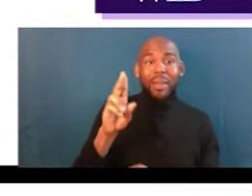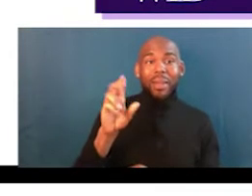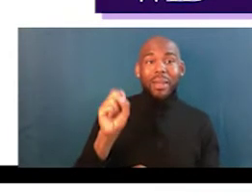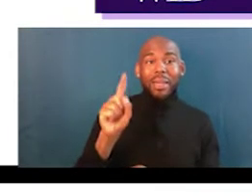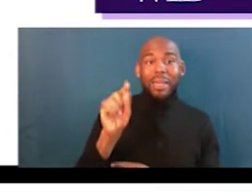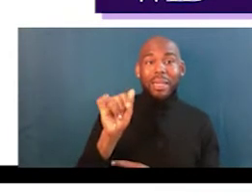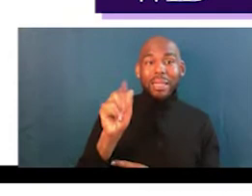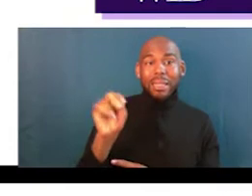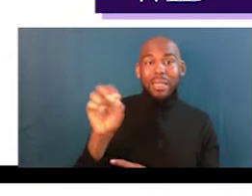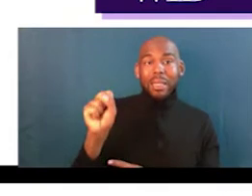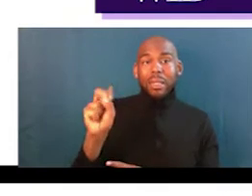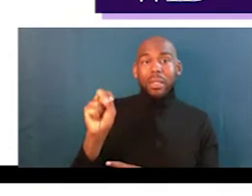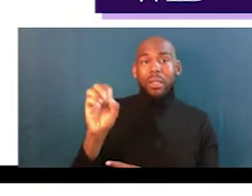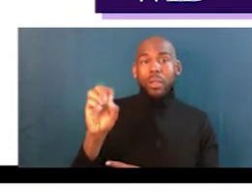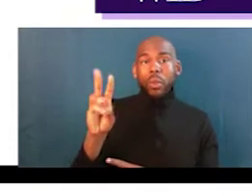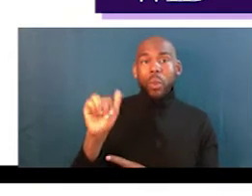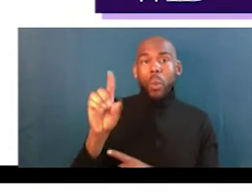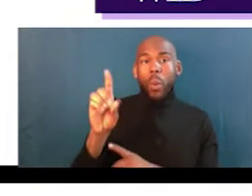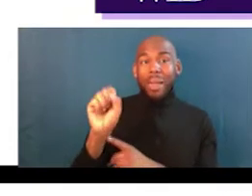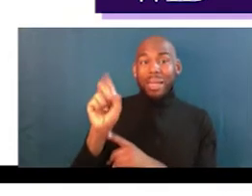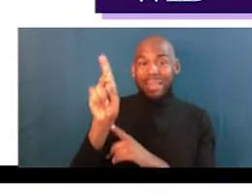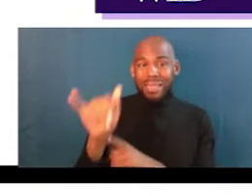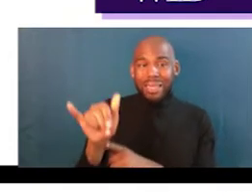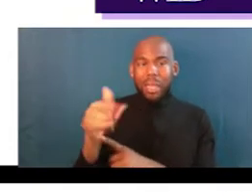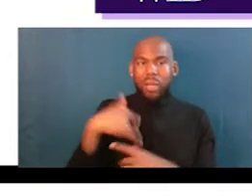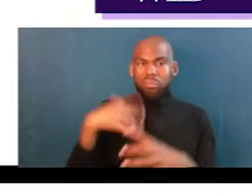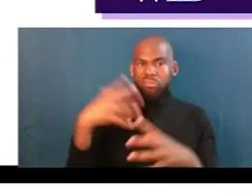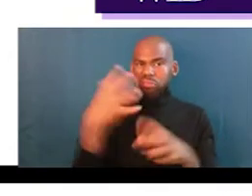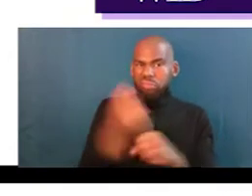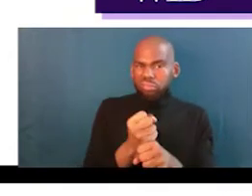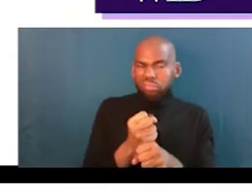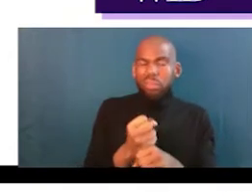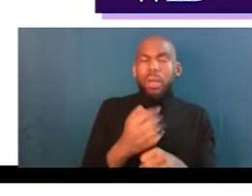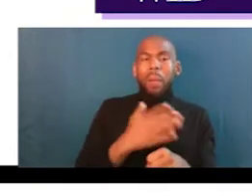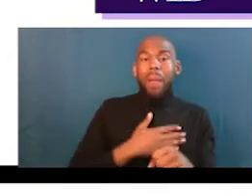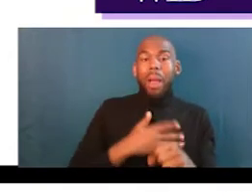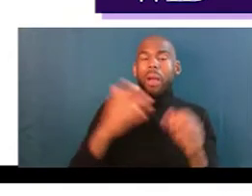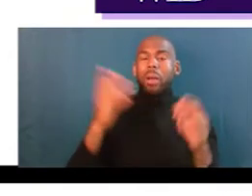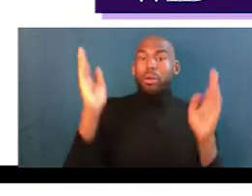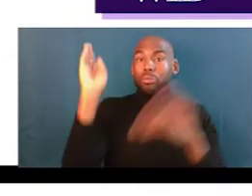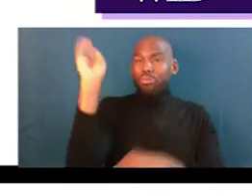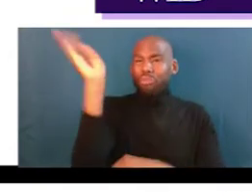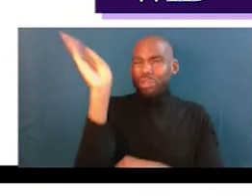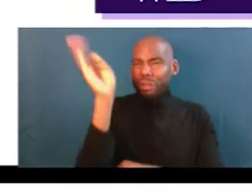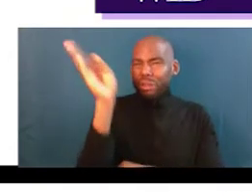Snowadzky, and I am WID's technology specialist. The topic of my presentation is a brief overview